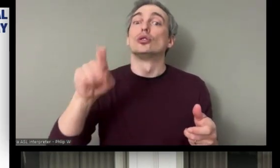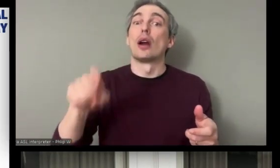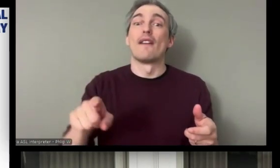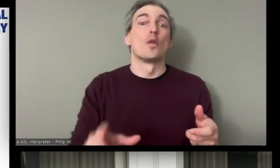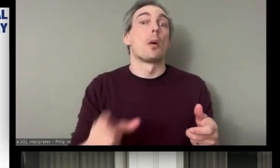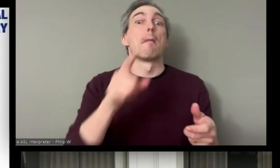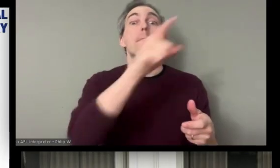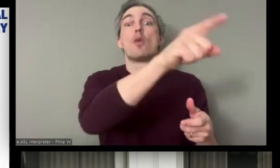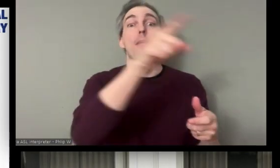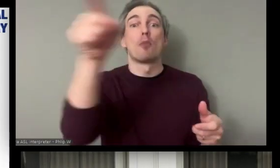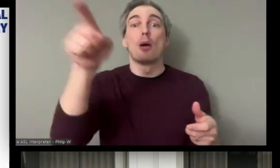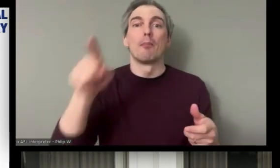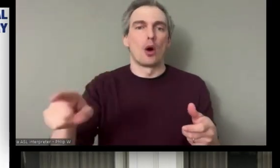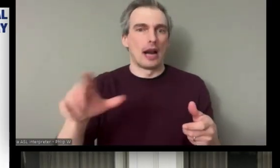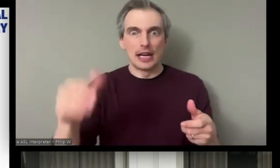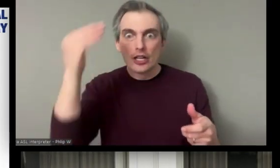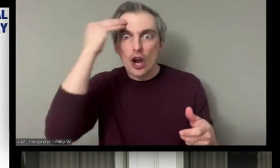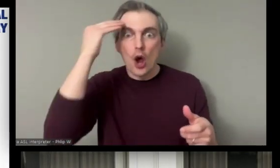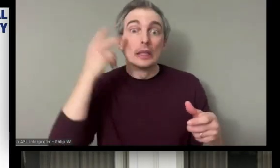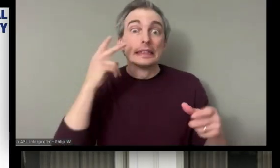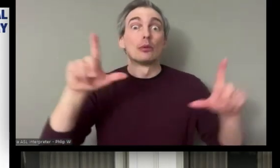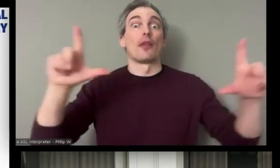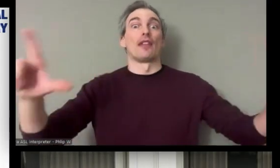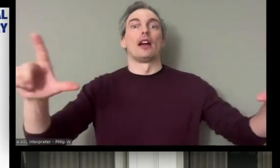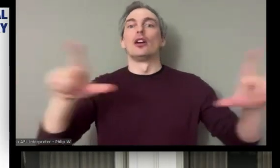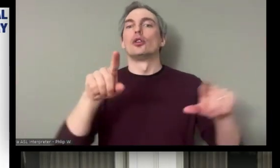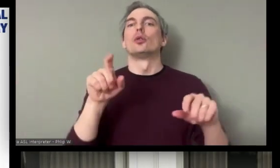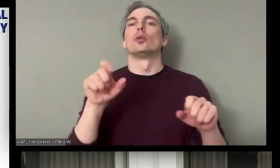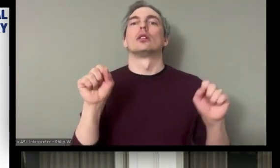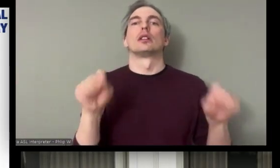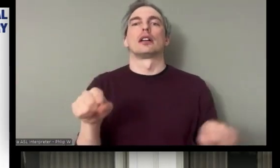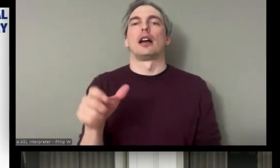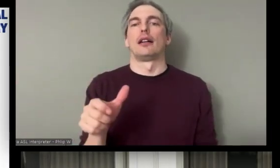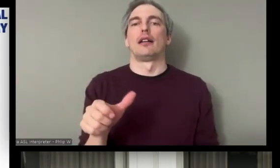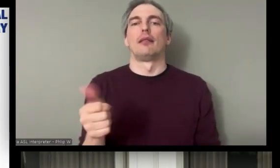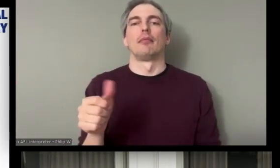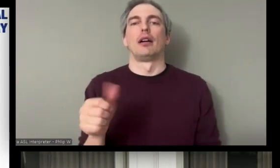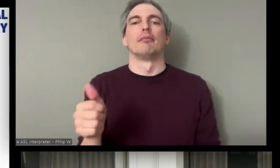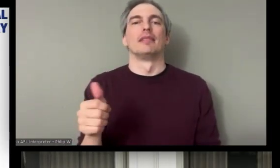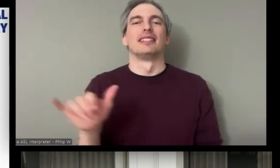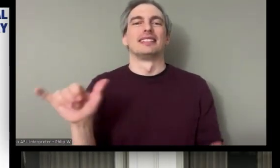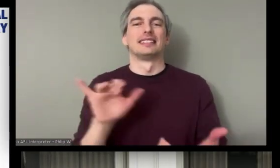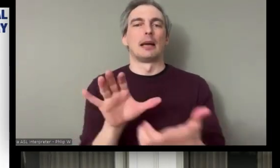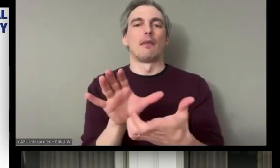You are basically using flick gestures with the hand controllers to move through.